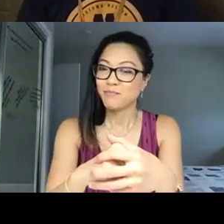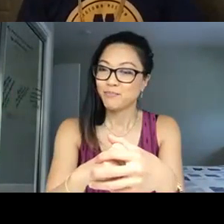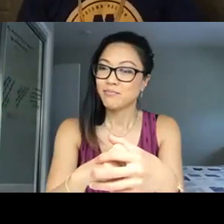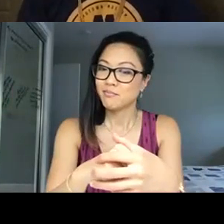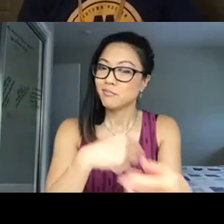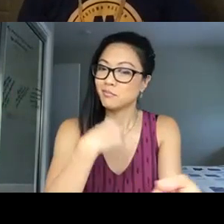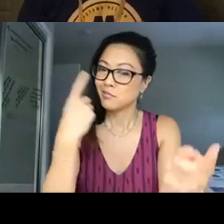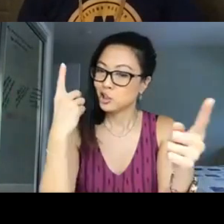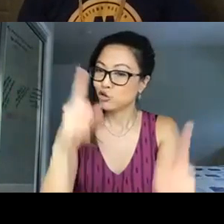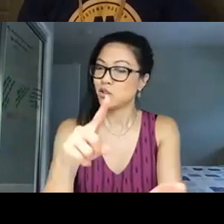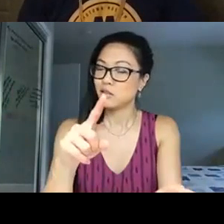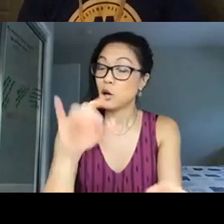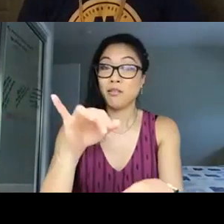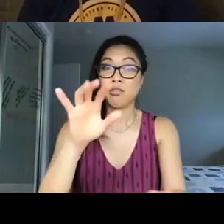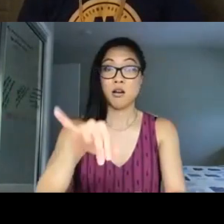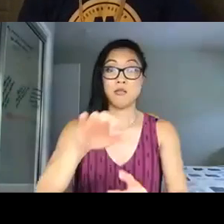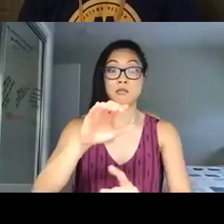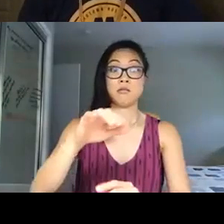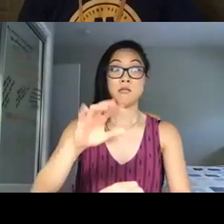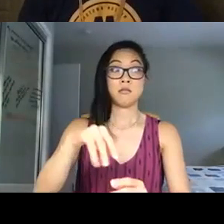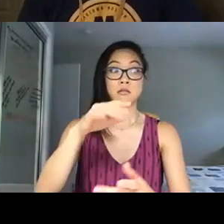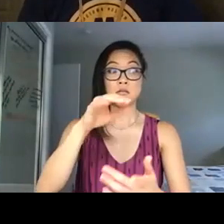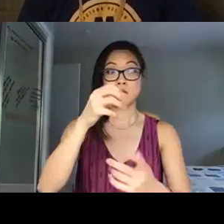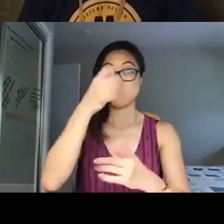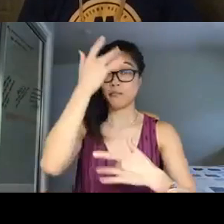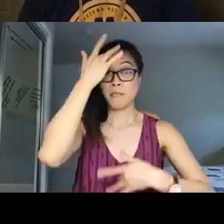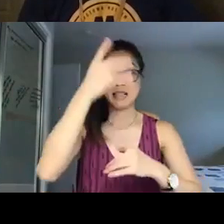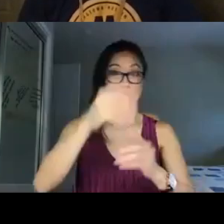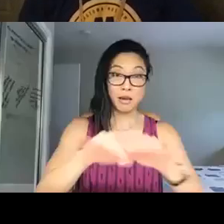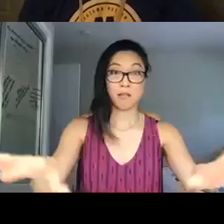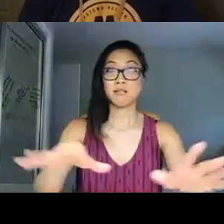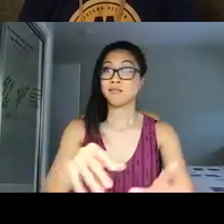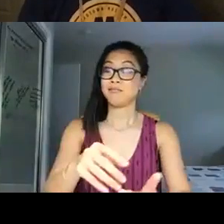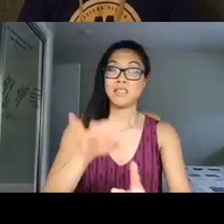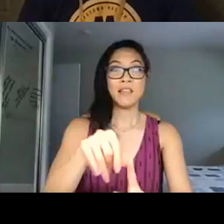the pandemic is a portal so maybe that portal idea is more apt